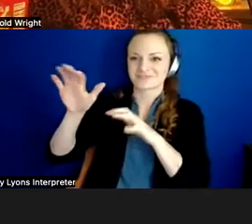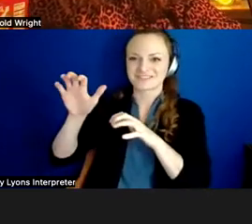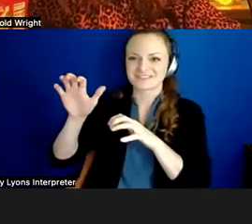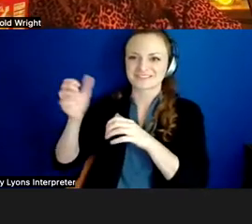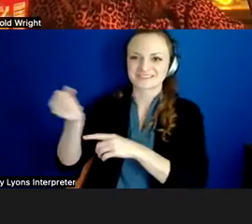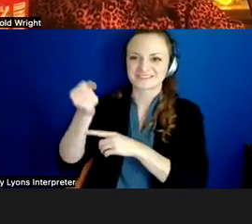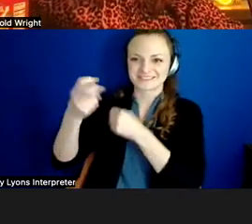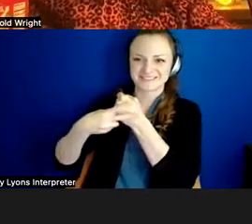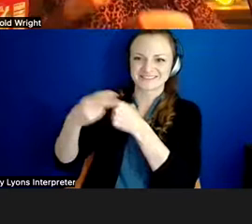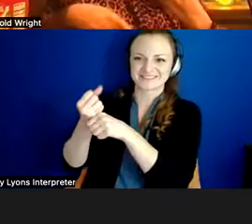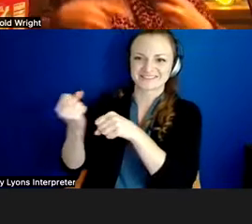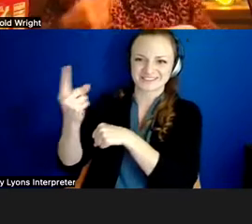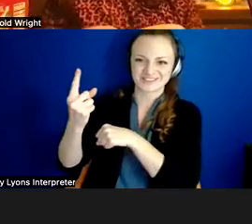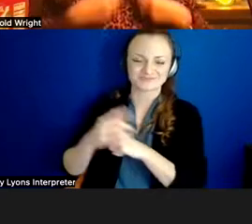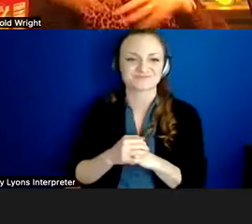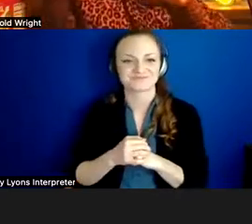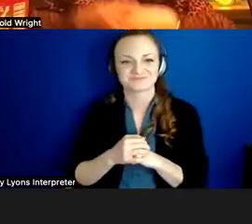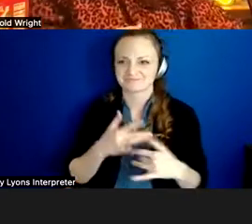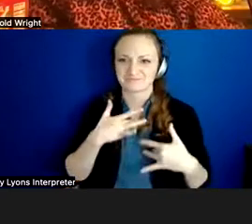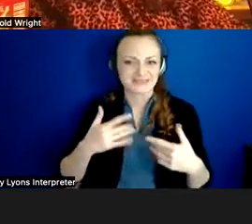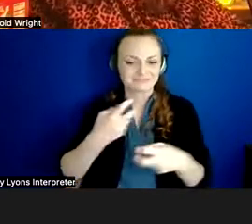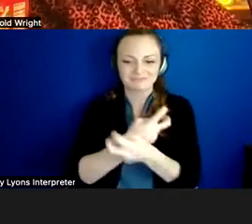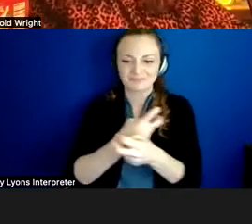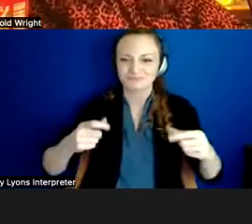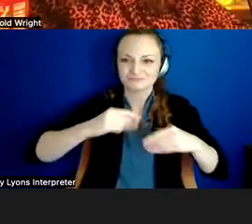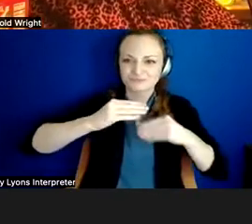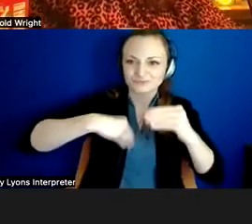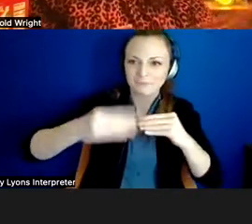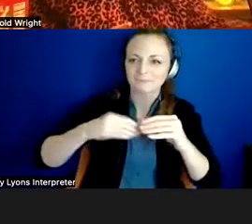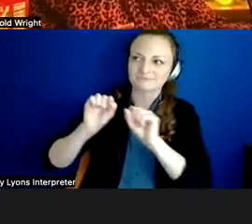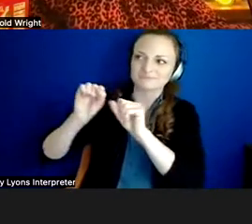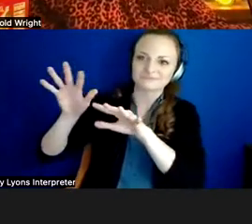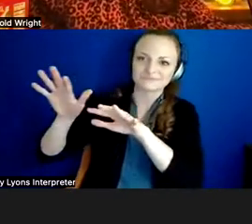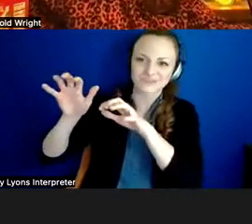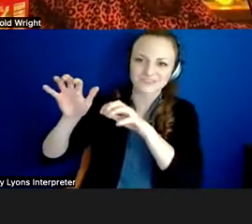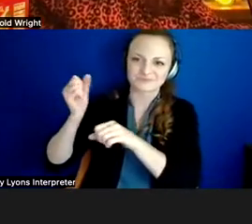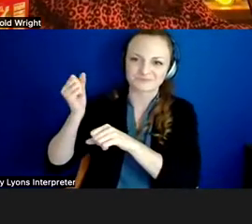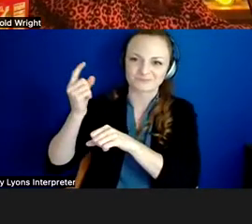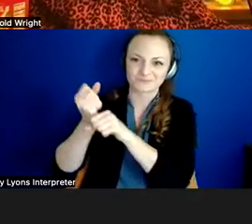19:31:22 So it just gets wrapped up, and it kind of put in the back of the freezer for a year. 19:31:26 So it just sits there as a ritual